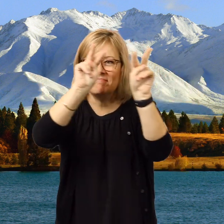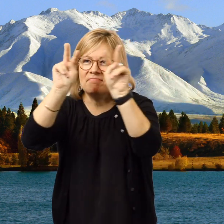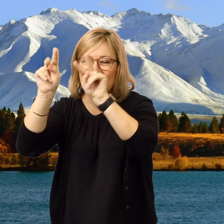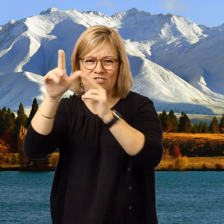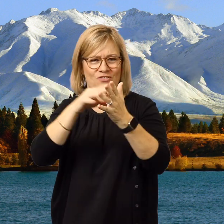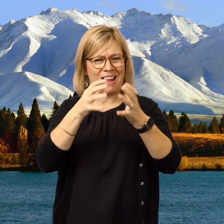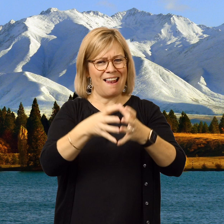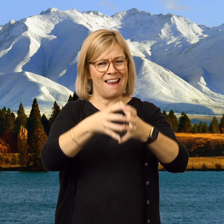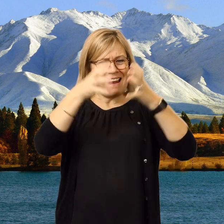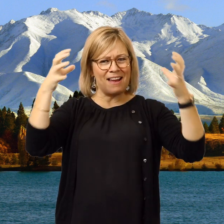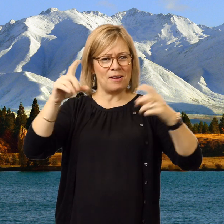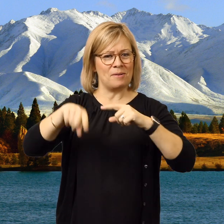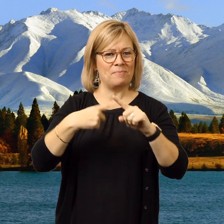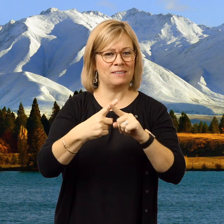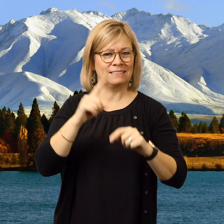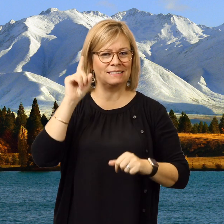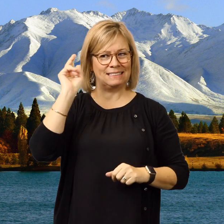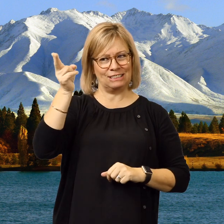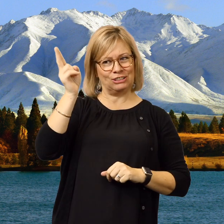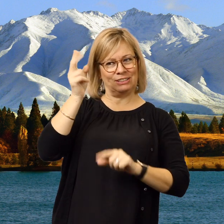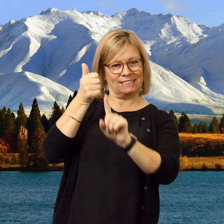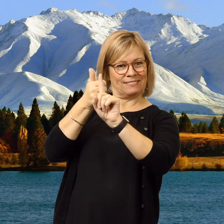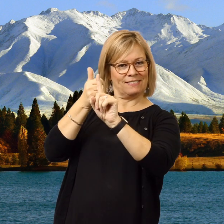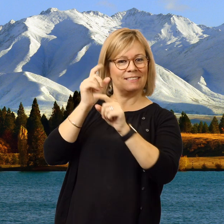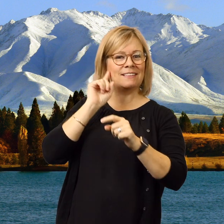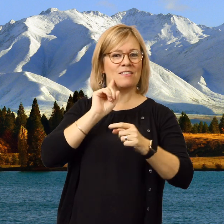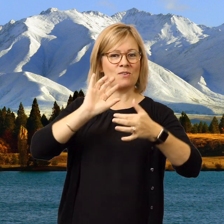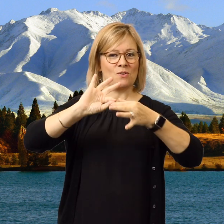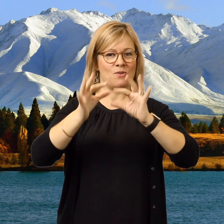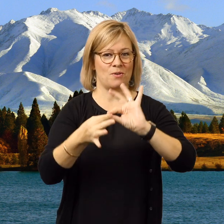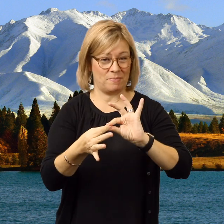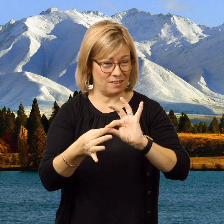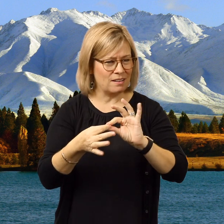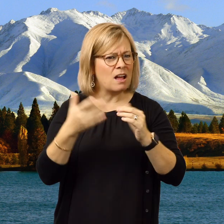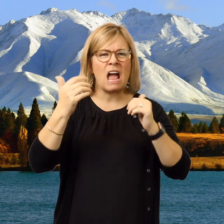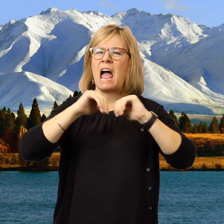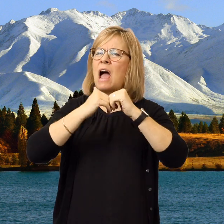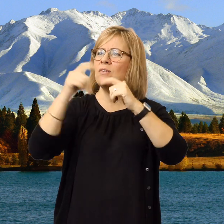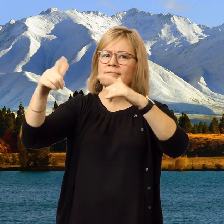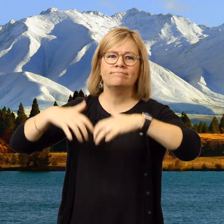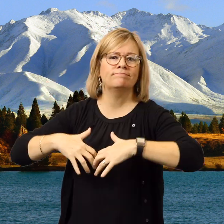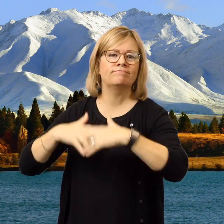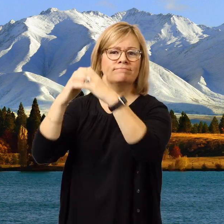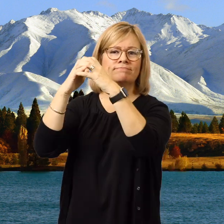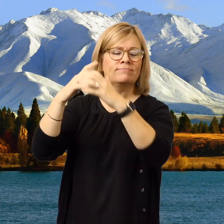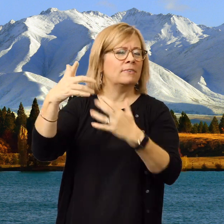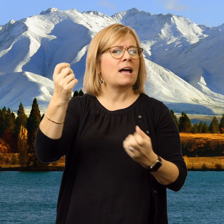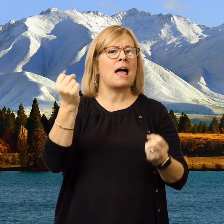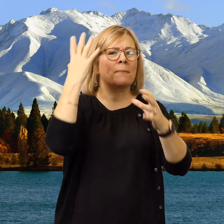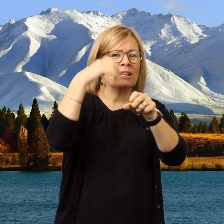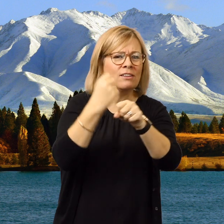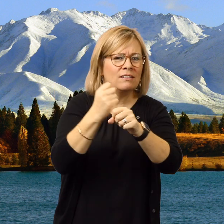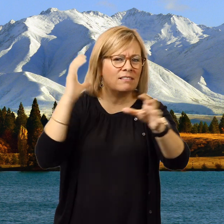online about the history of the Deaflympics: how it was founded, how many